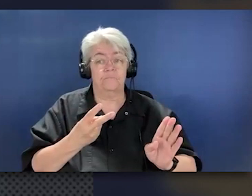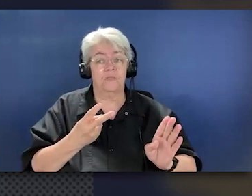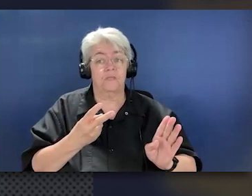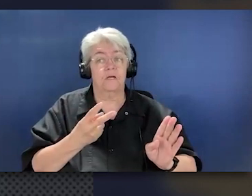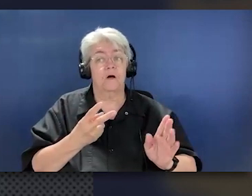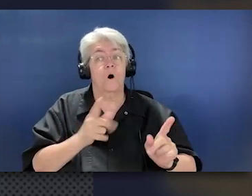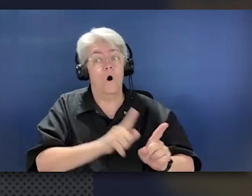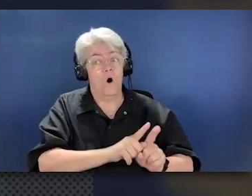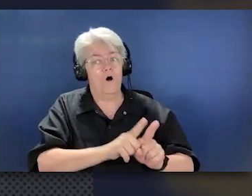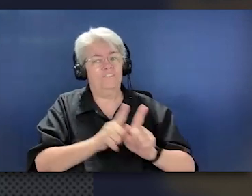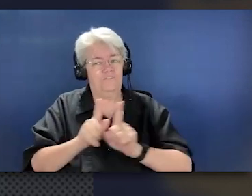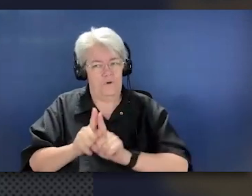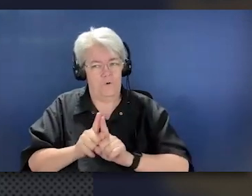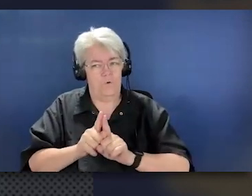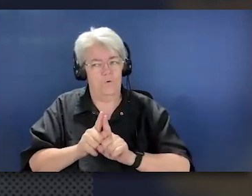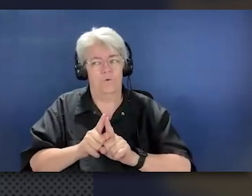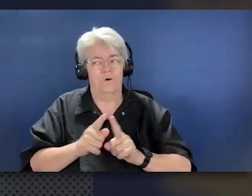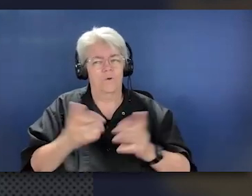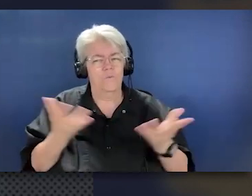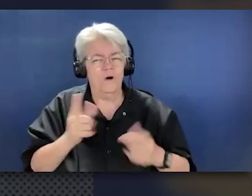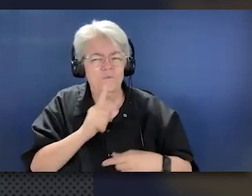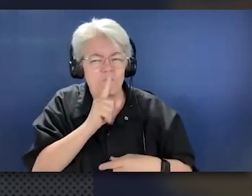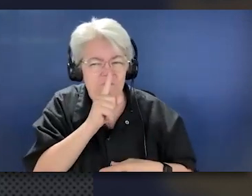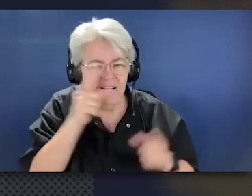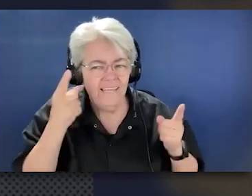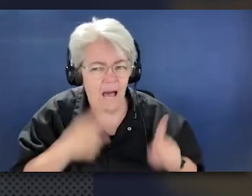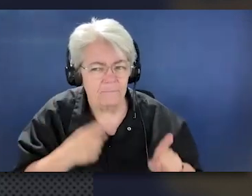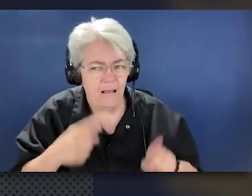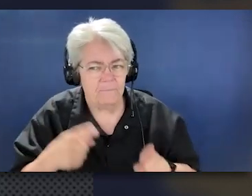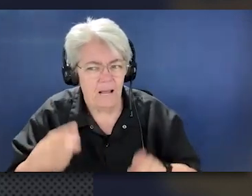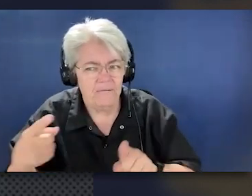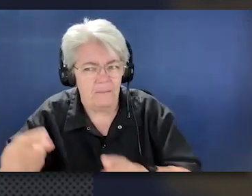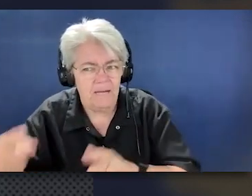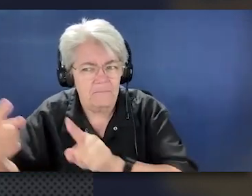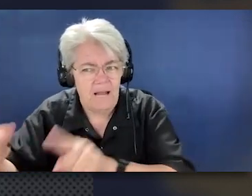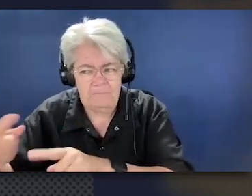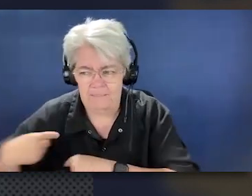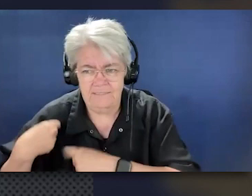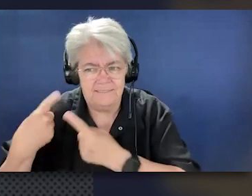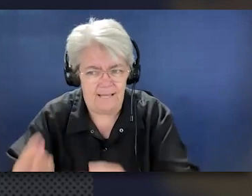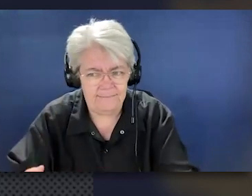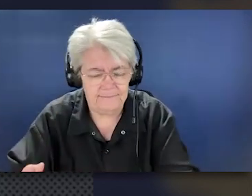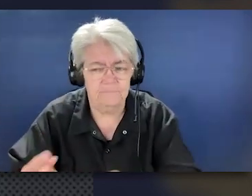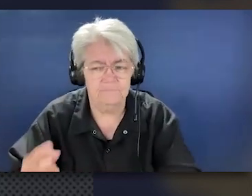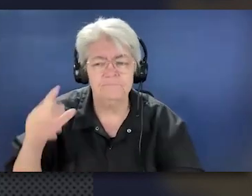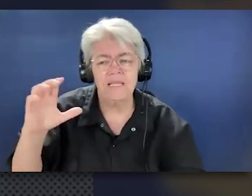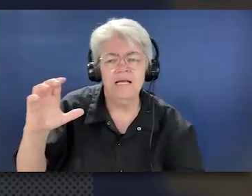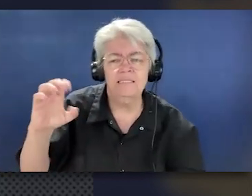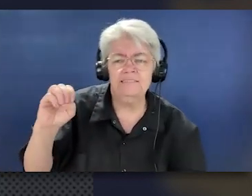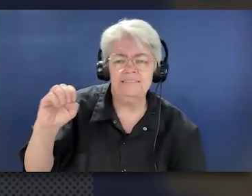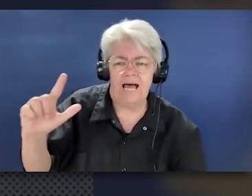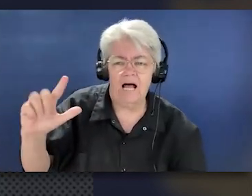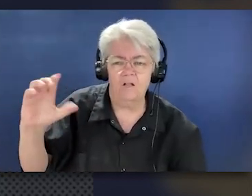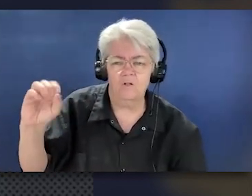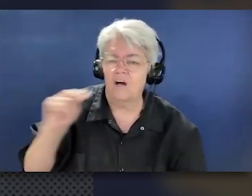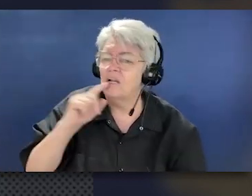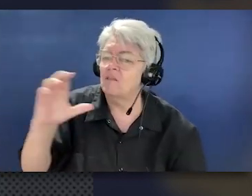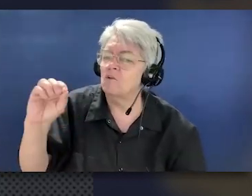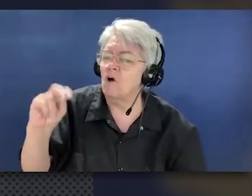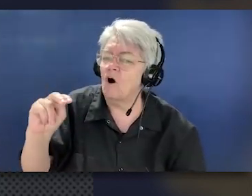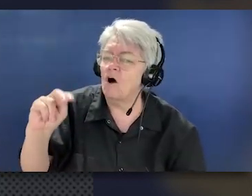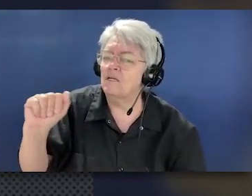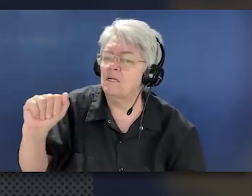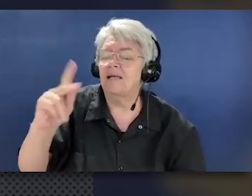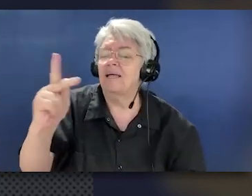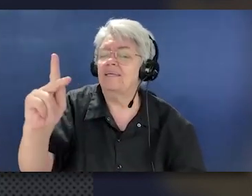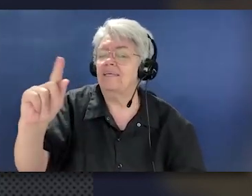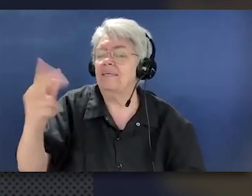of interest to me. Sal Khan—how many of you have heard of Khan Academy? Pretty much everybody—was